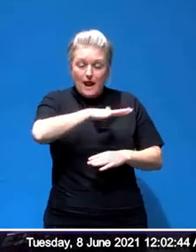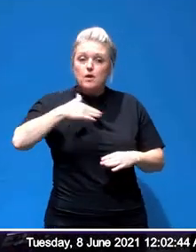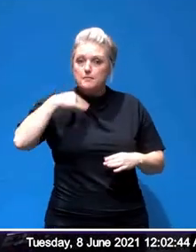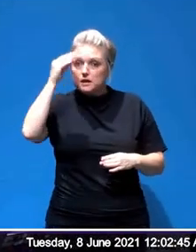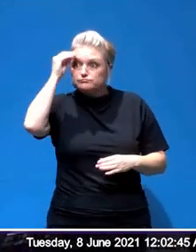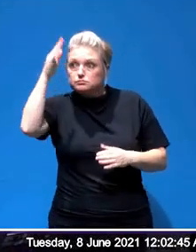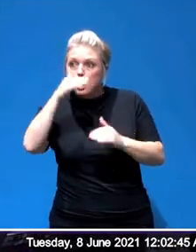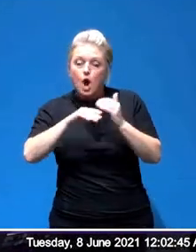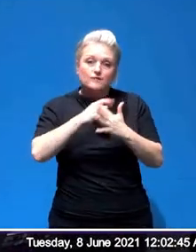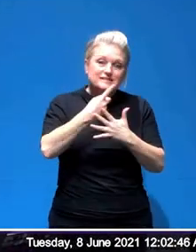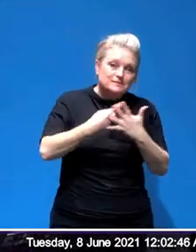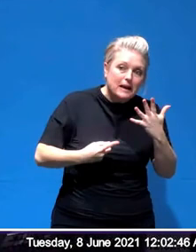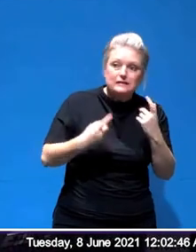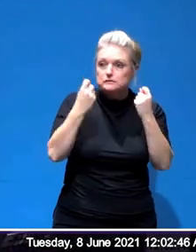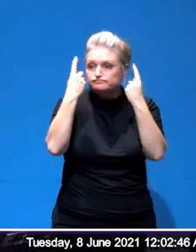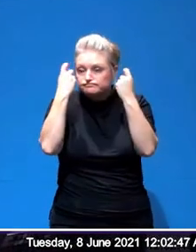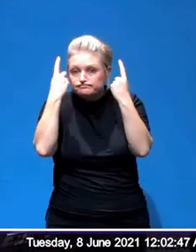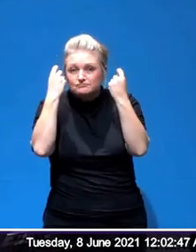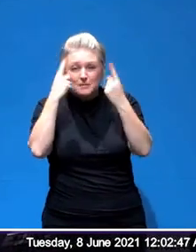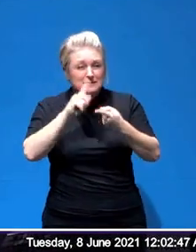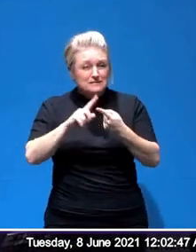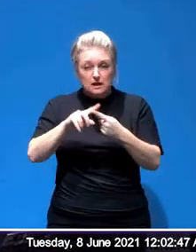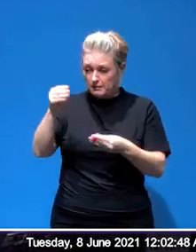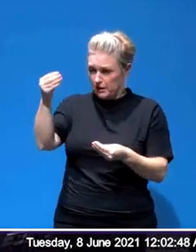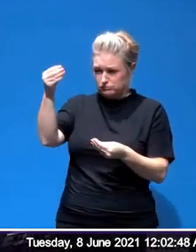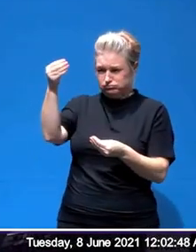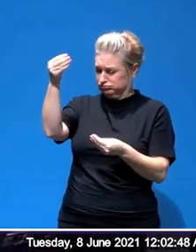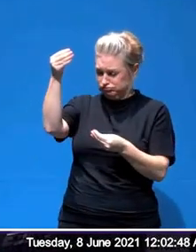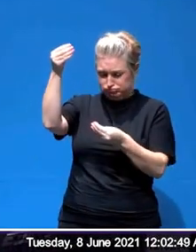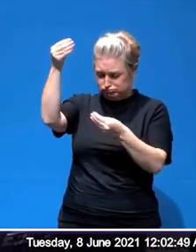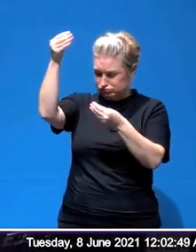and the process and it was still almost impossible for us to navigate.